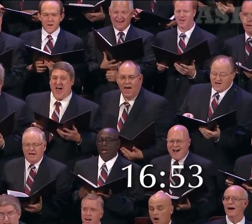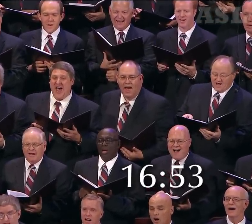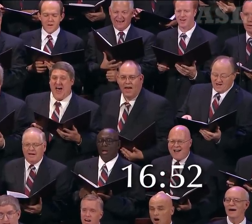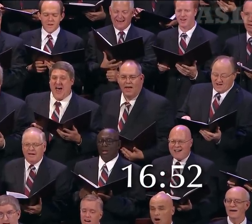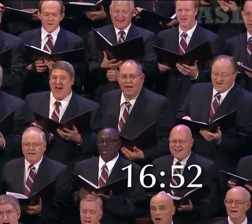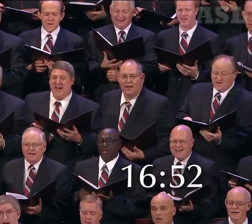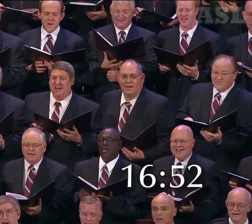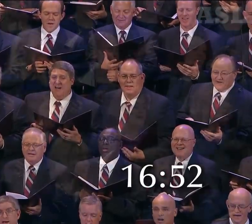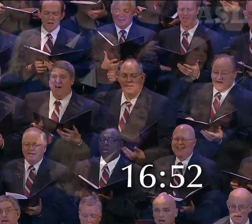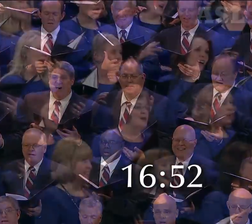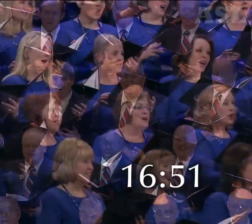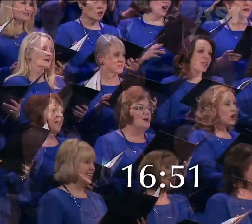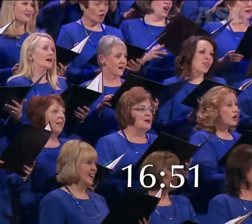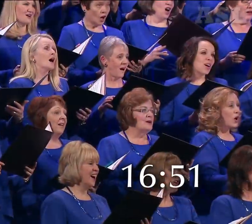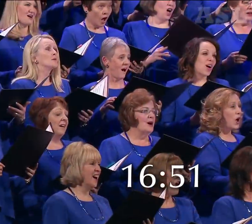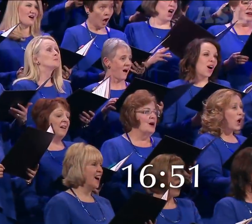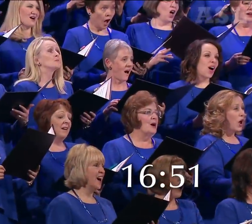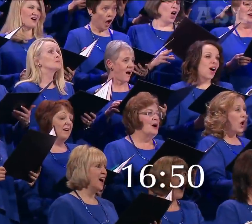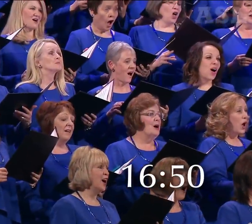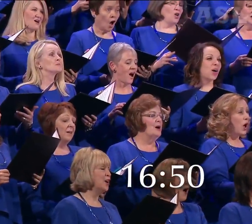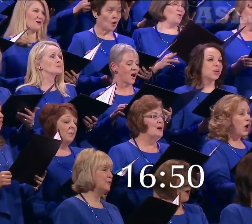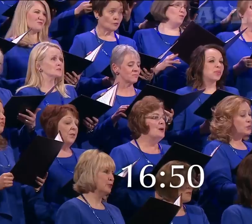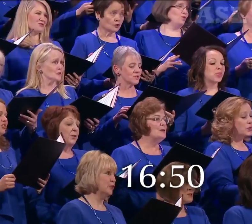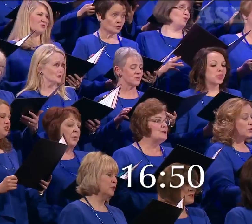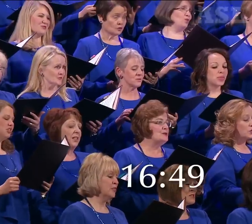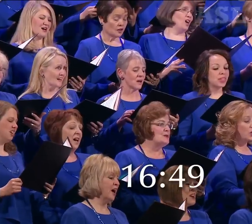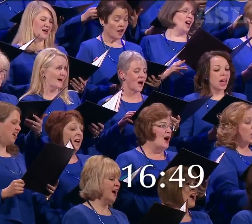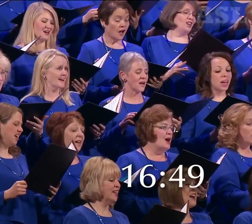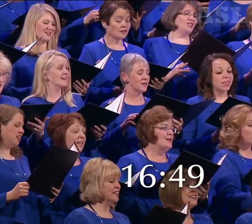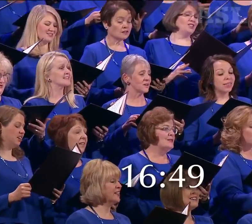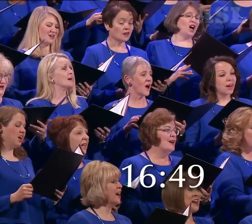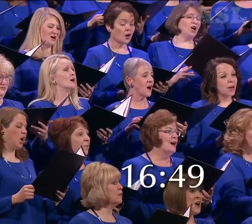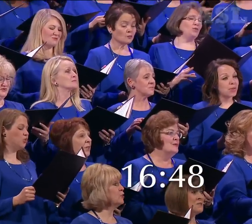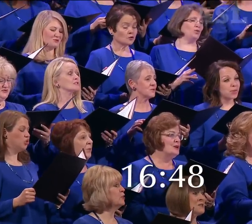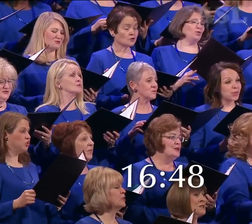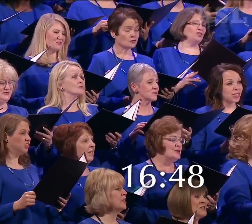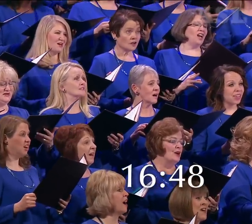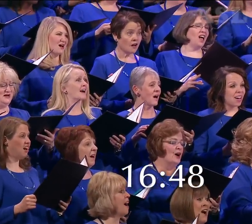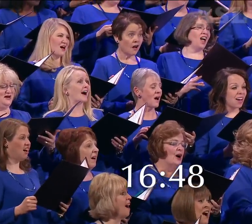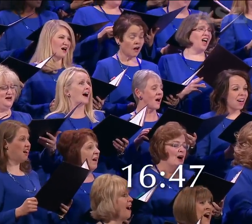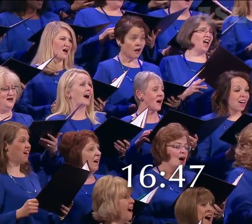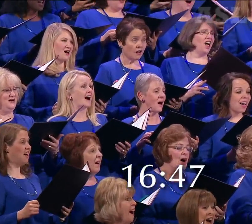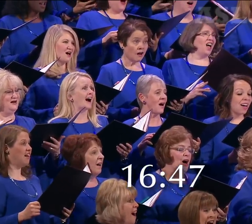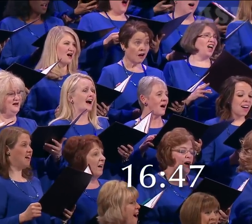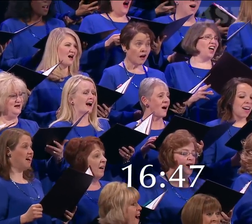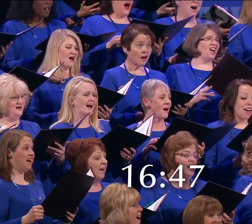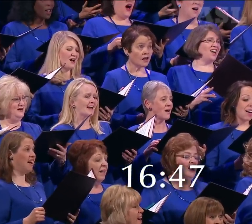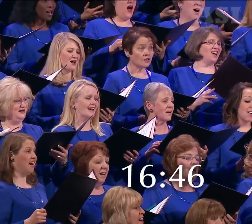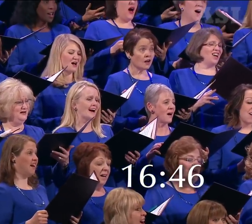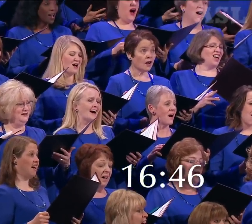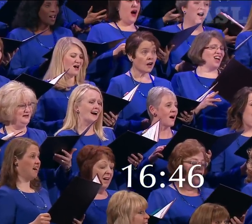THIS IS THE ENGLISH CLOSED CAPTION CHANNEL OF THE CHURCH OF JESUS CHRIST OF LATTER-DAY SAINTS.